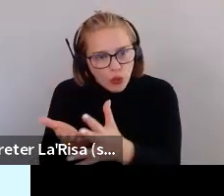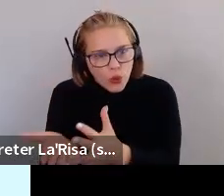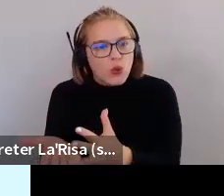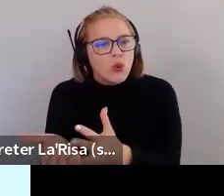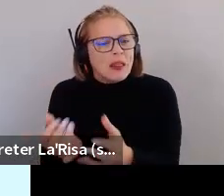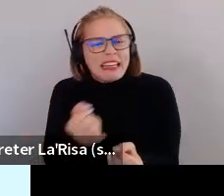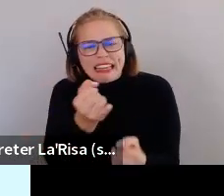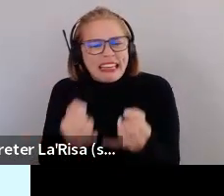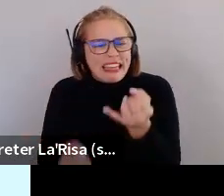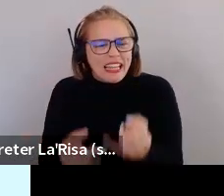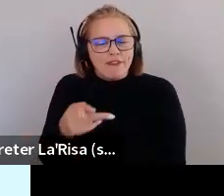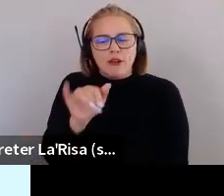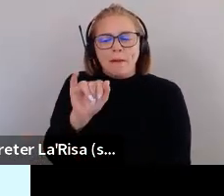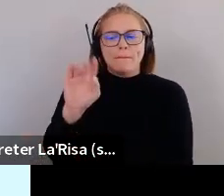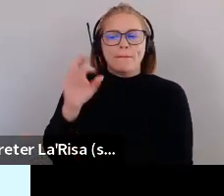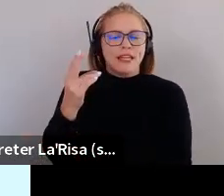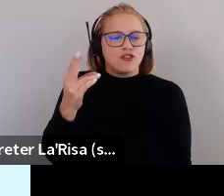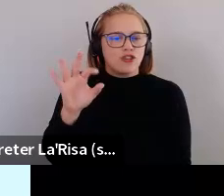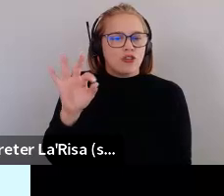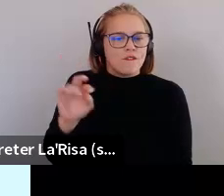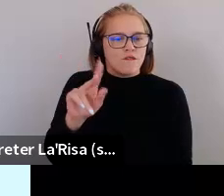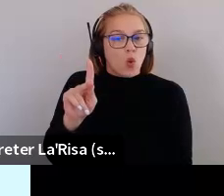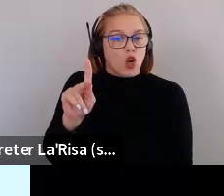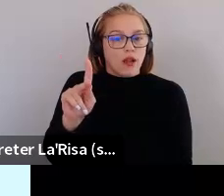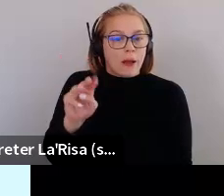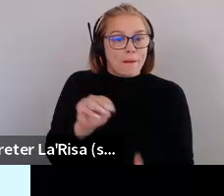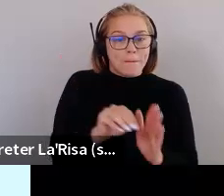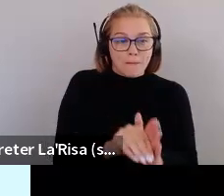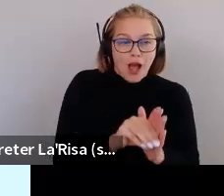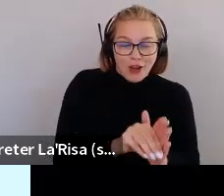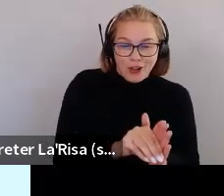presentation.